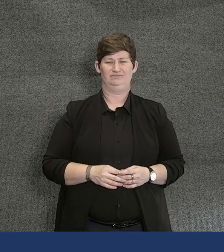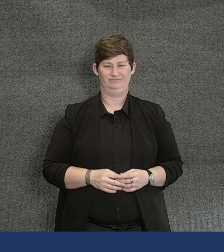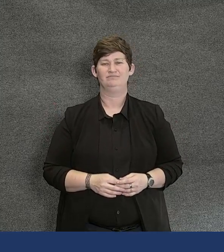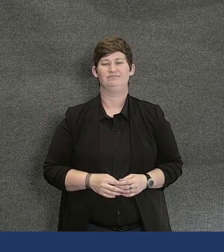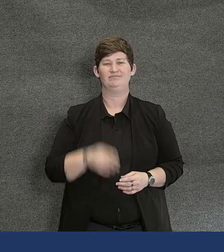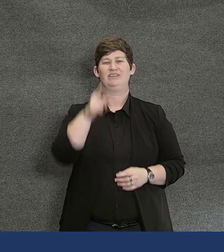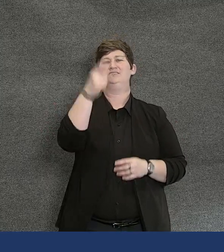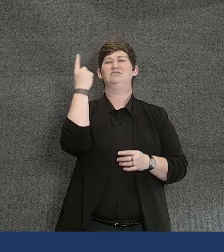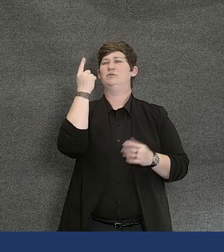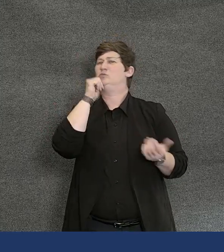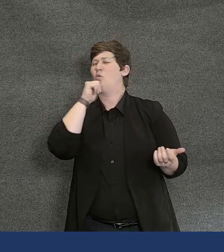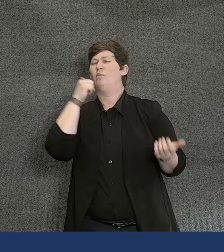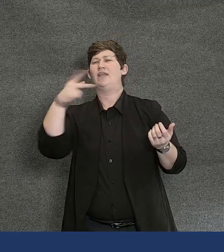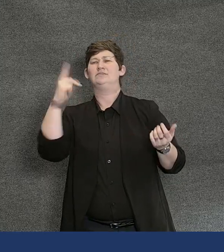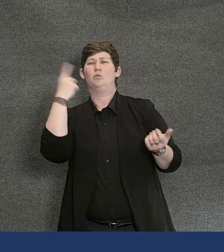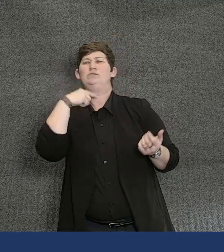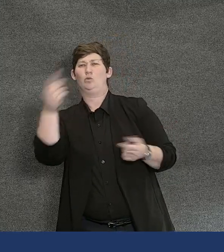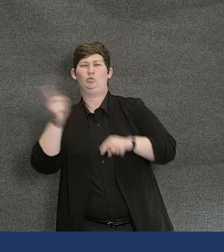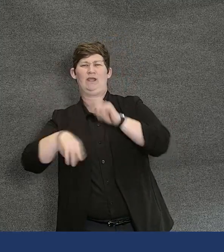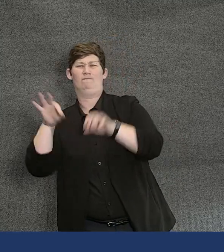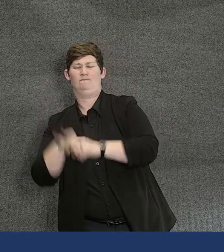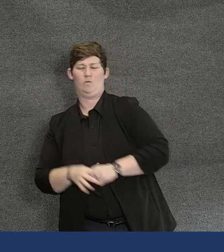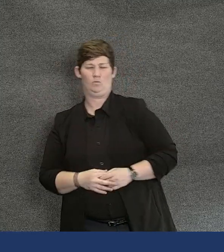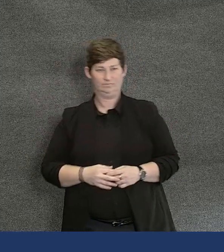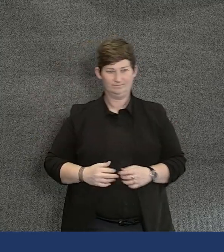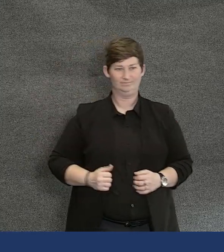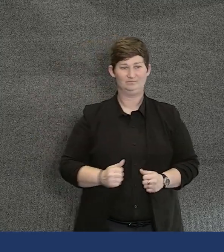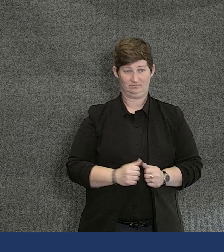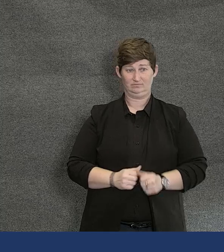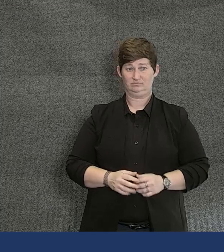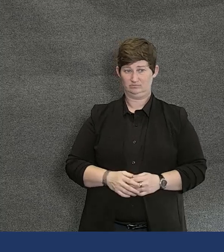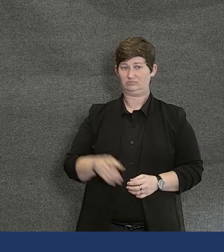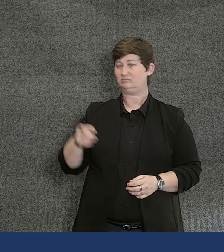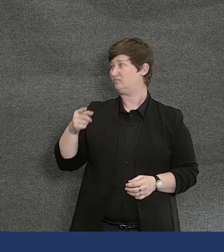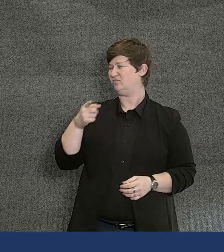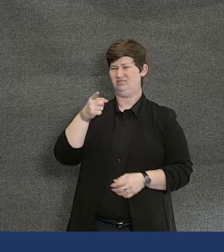You can vote for sure and you need to vote. So let me just tell you this.